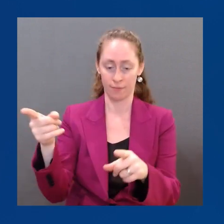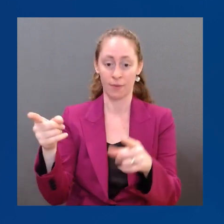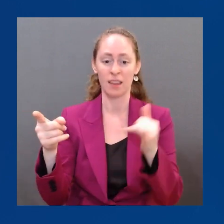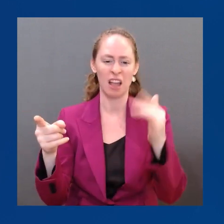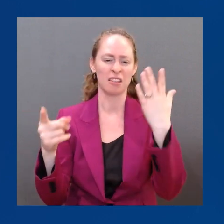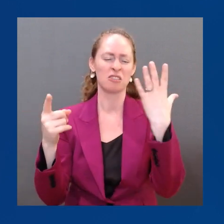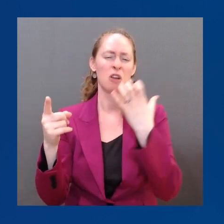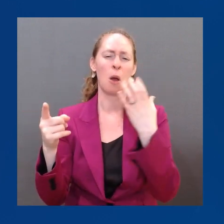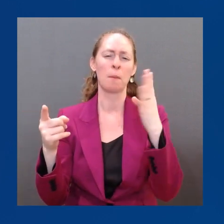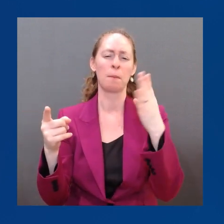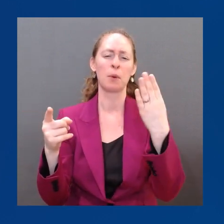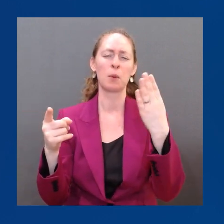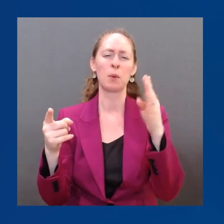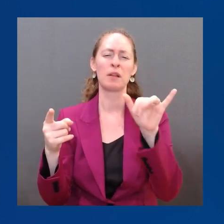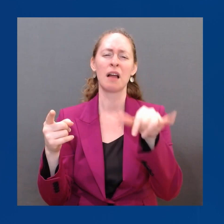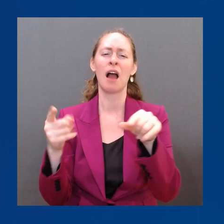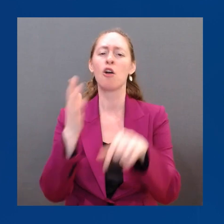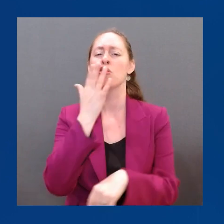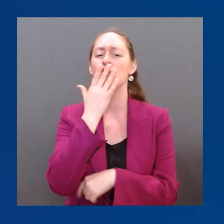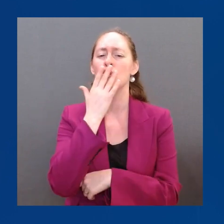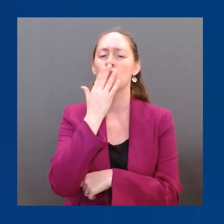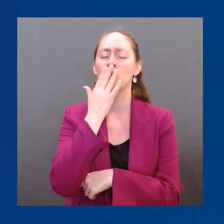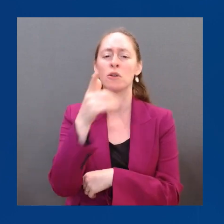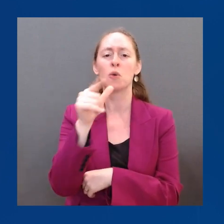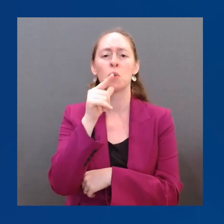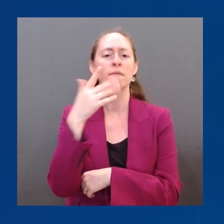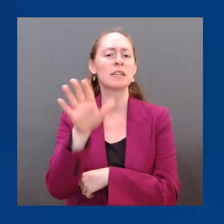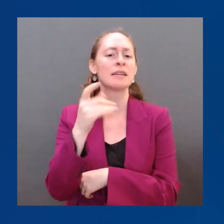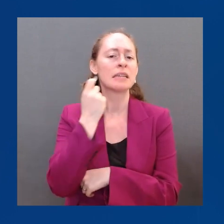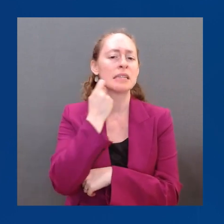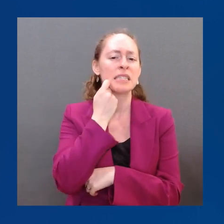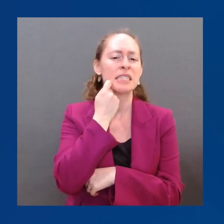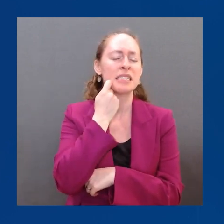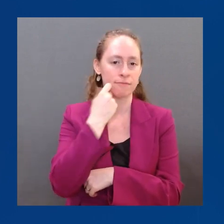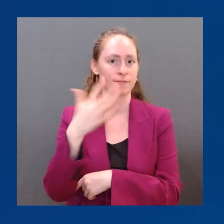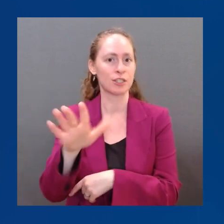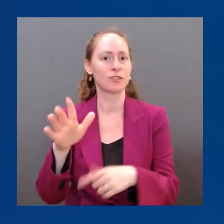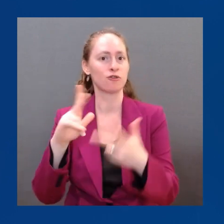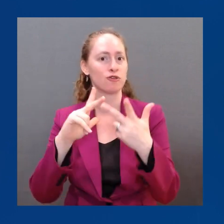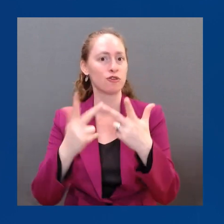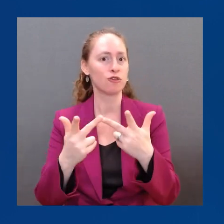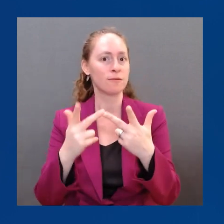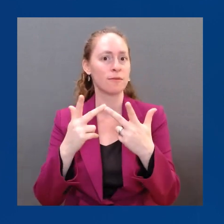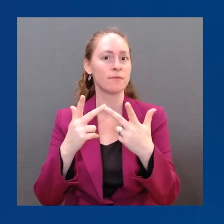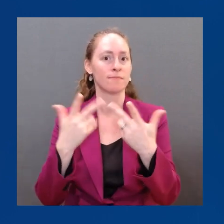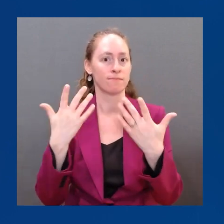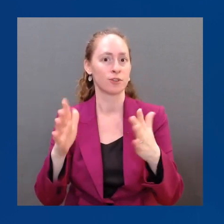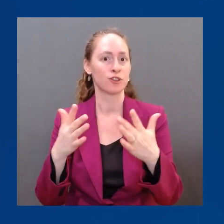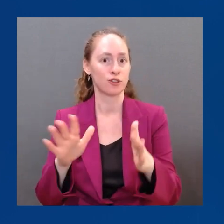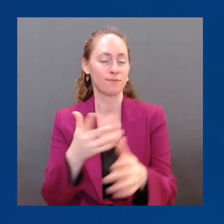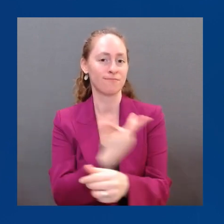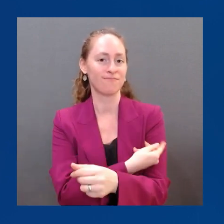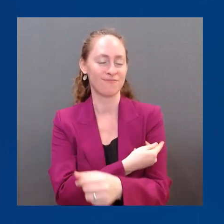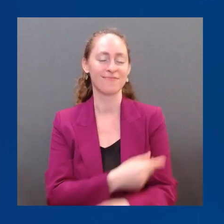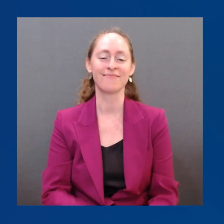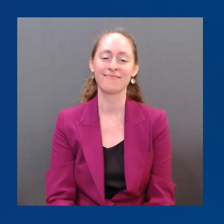whose last vaccine dose was a booster dose. On the top graph, you can see among those 50 to 64,